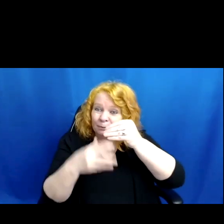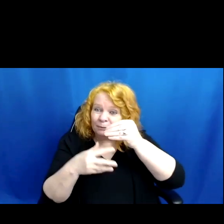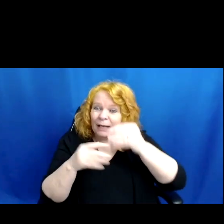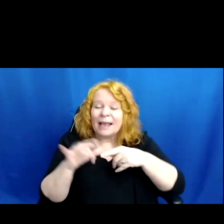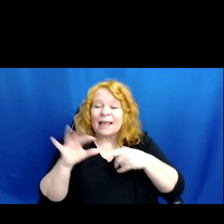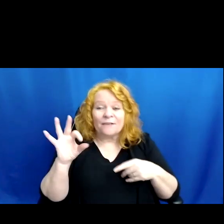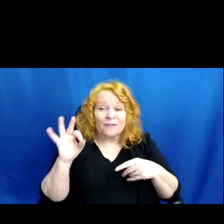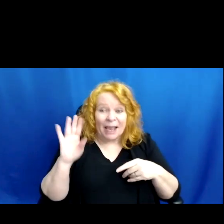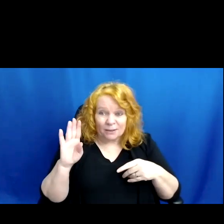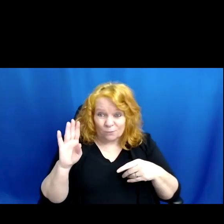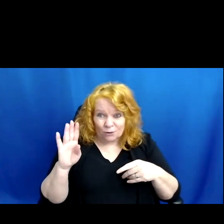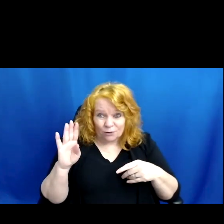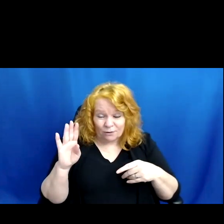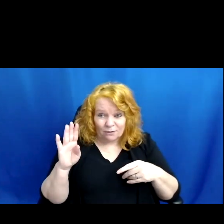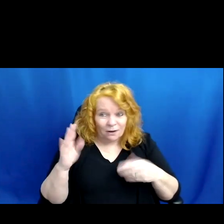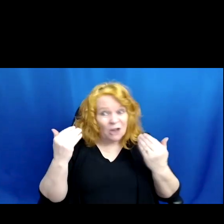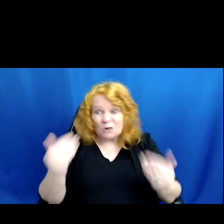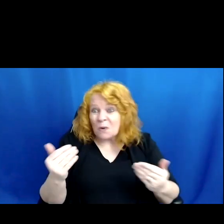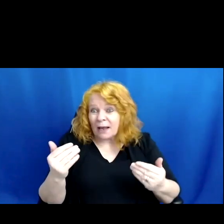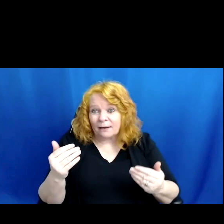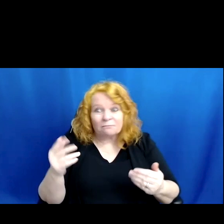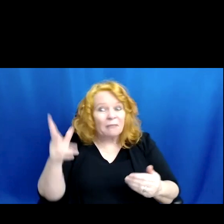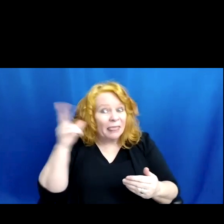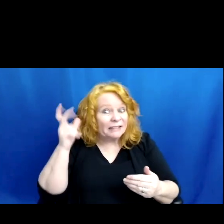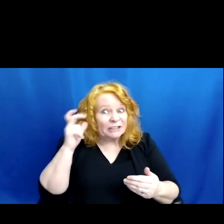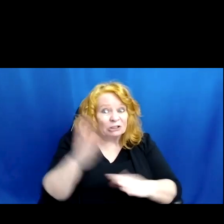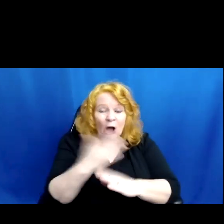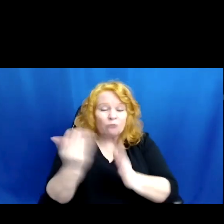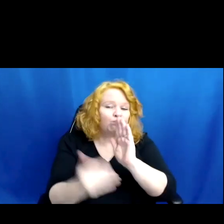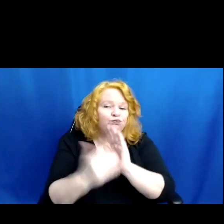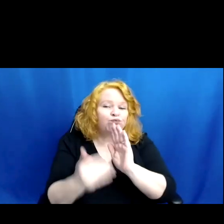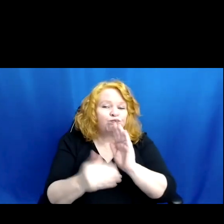You are welcome to play those songs as many times as you would like to your children.